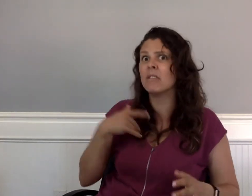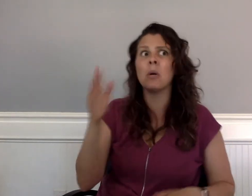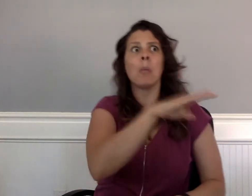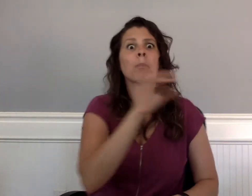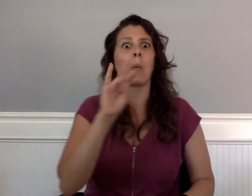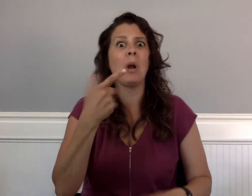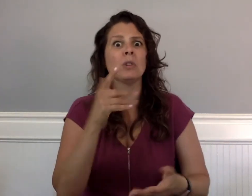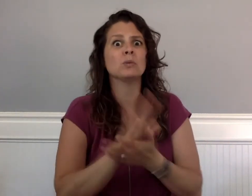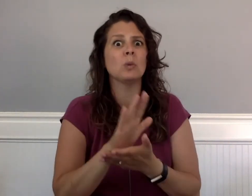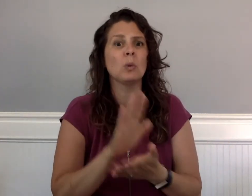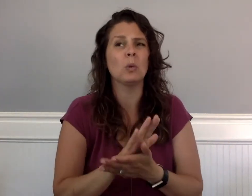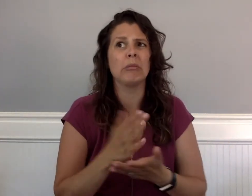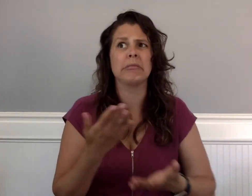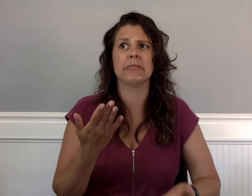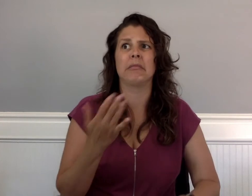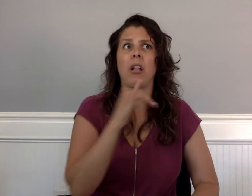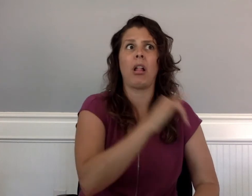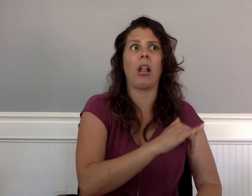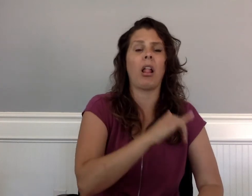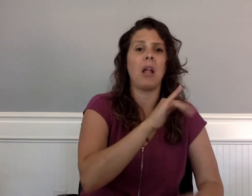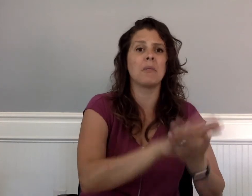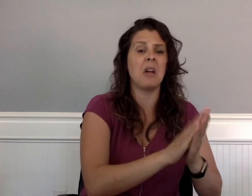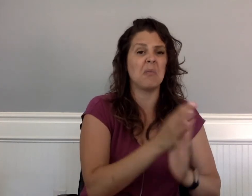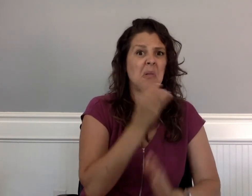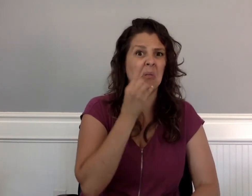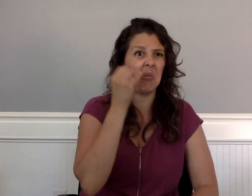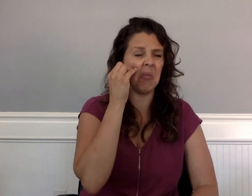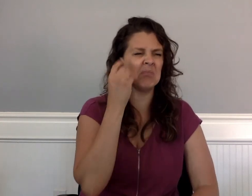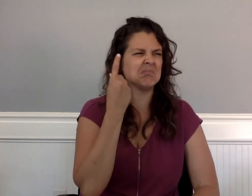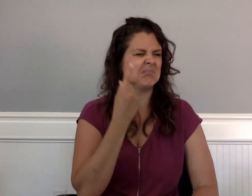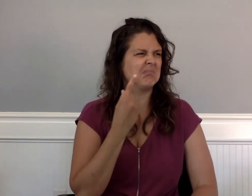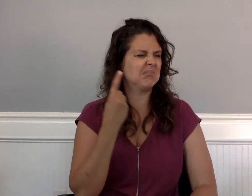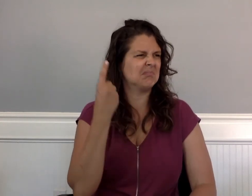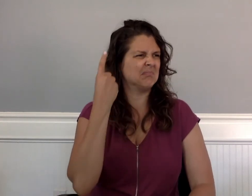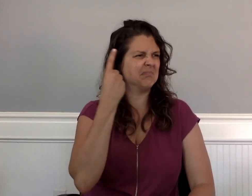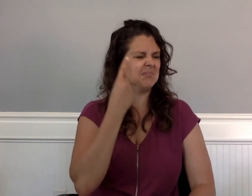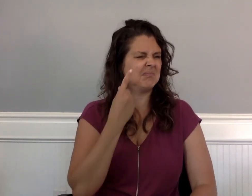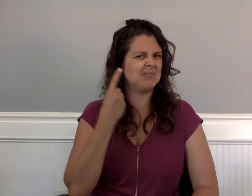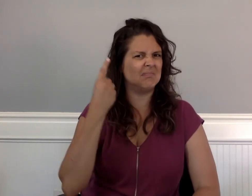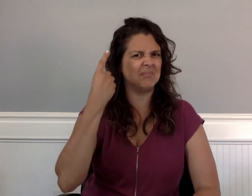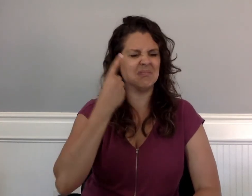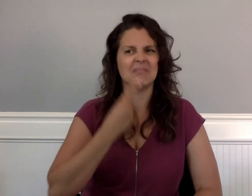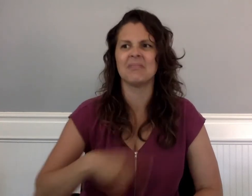Would the boarding school feel like his new home? But he wanted his parents to focus on him.